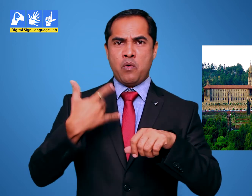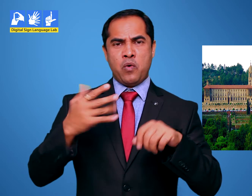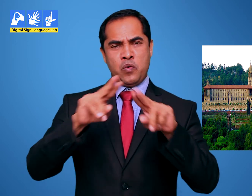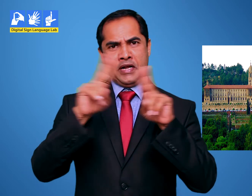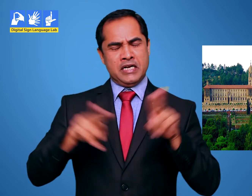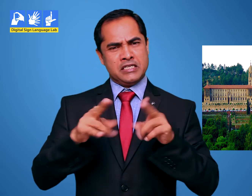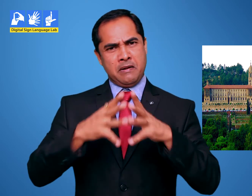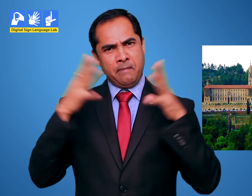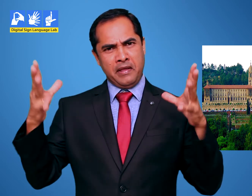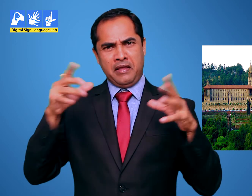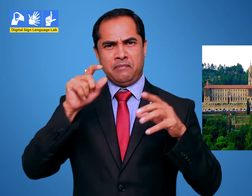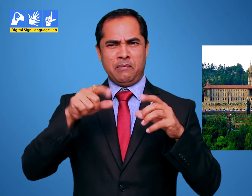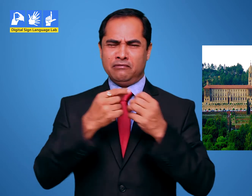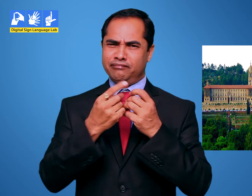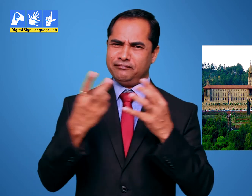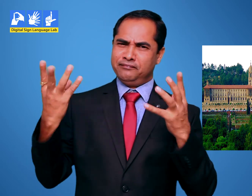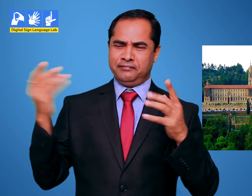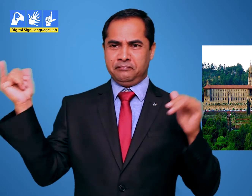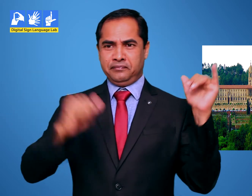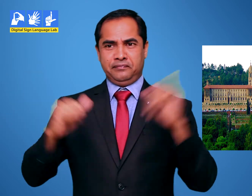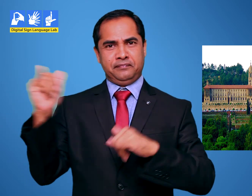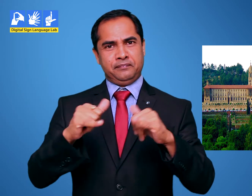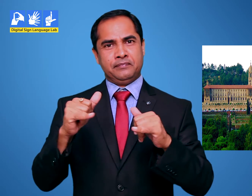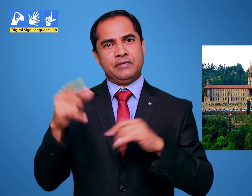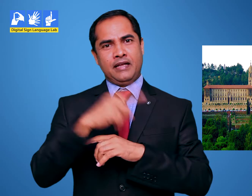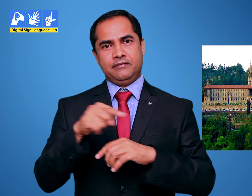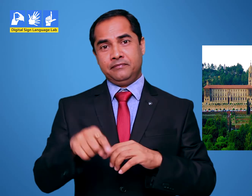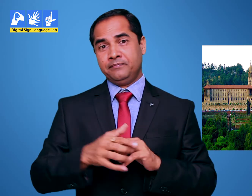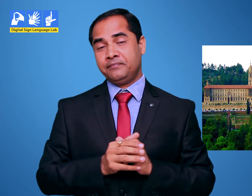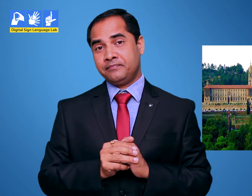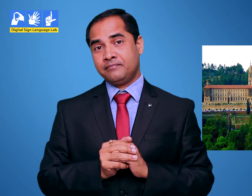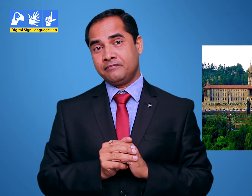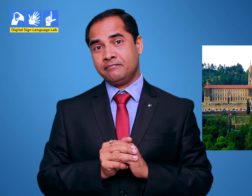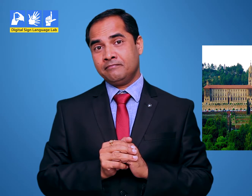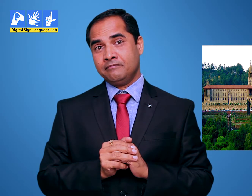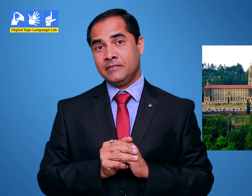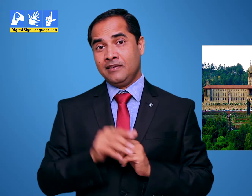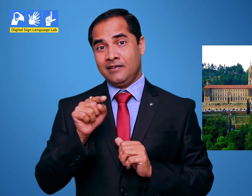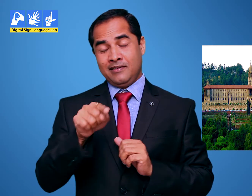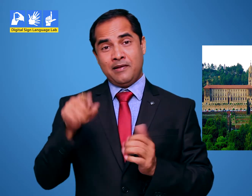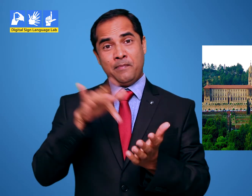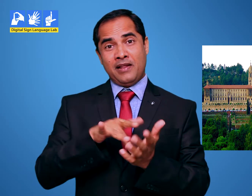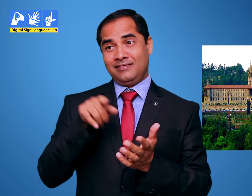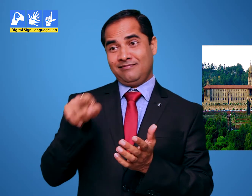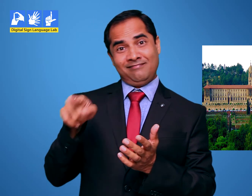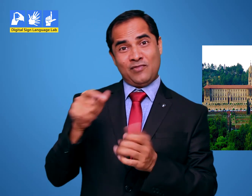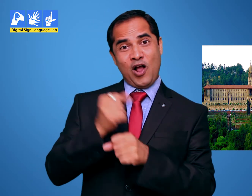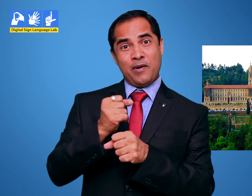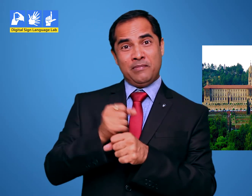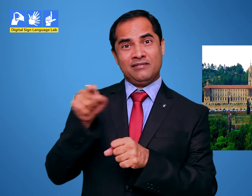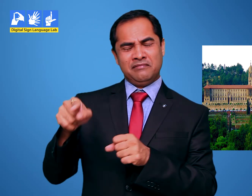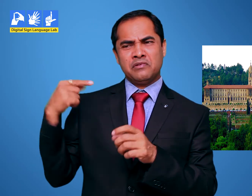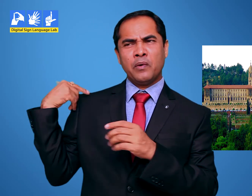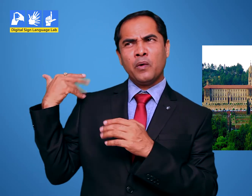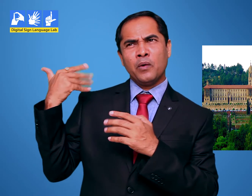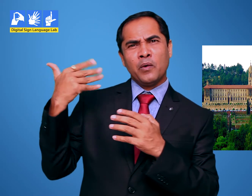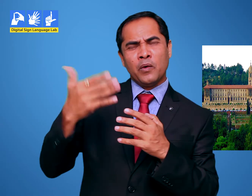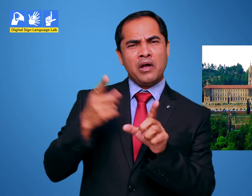gathering ever of international leaders on South African soil. For decades, this